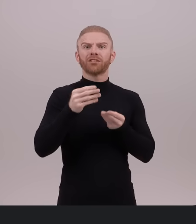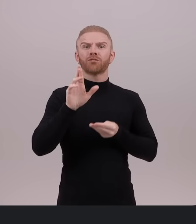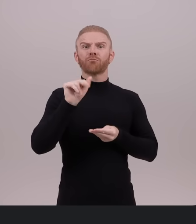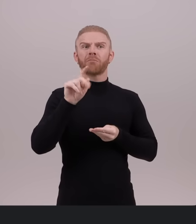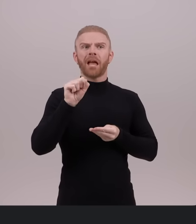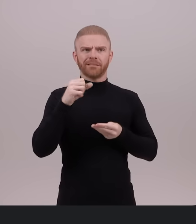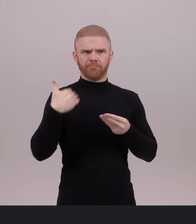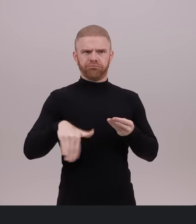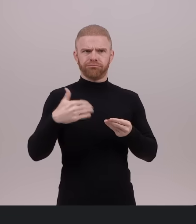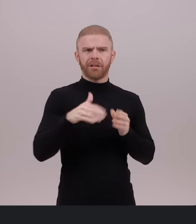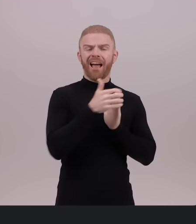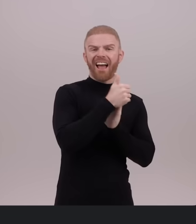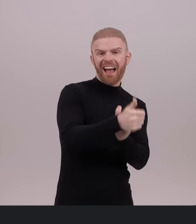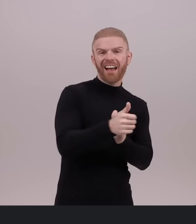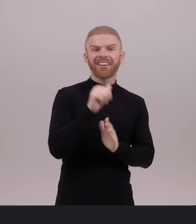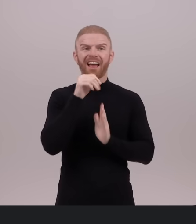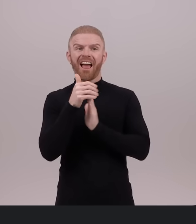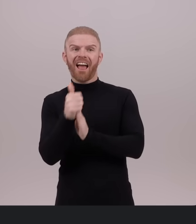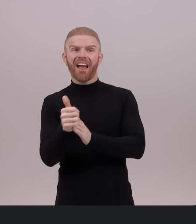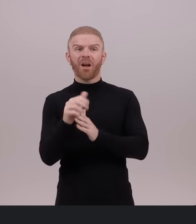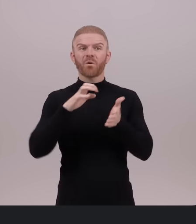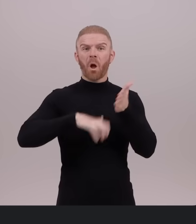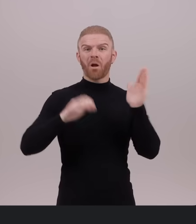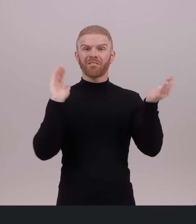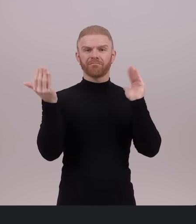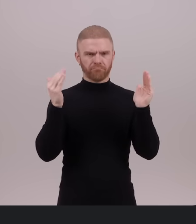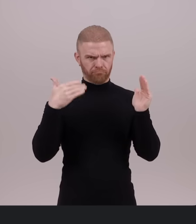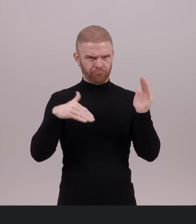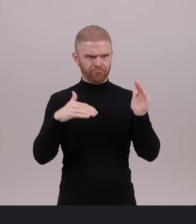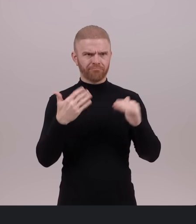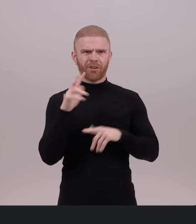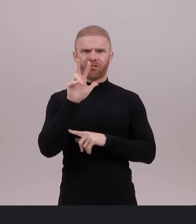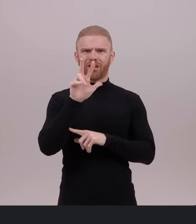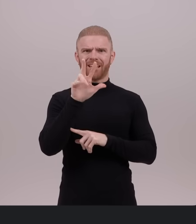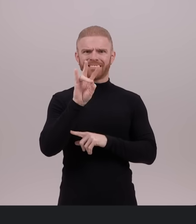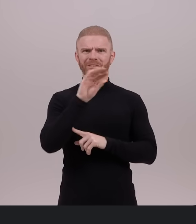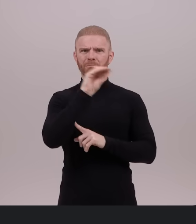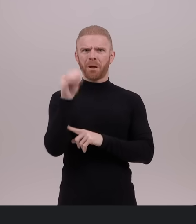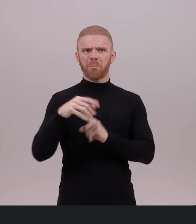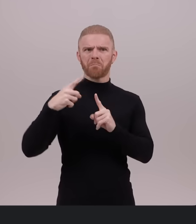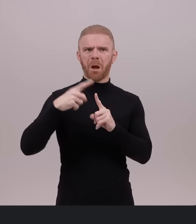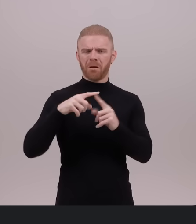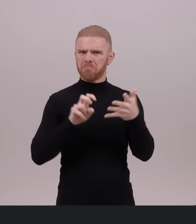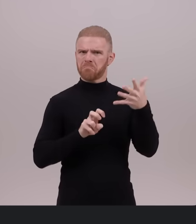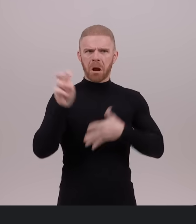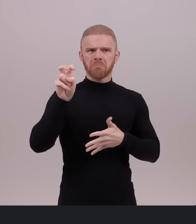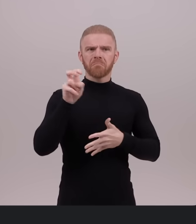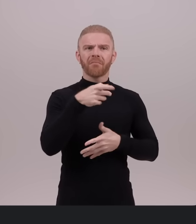is an average of 37 percentage points, and you can even read the markdown files yourself.